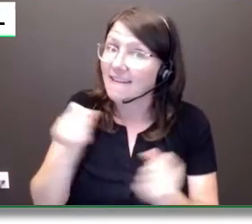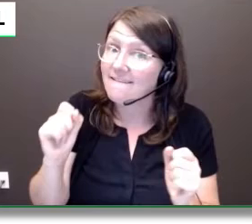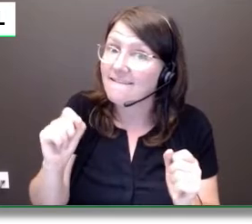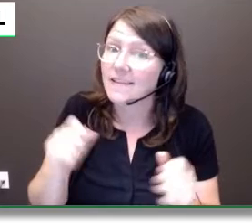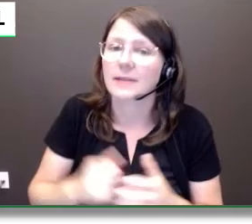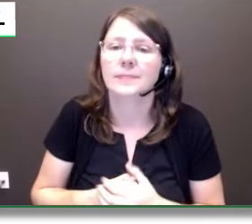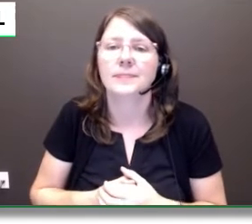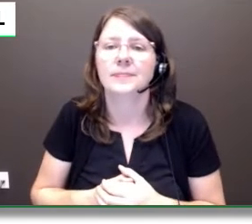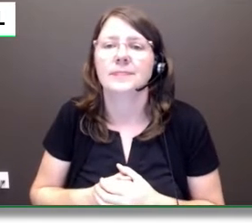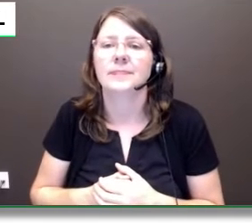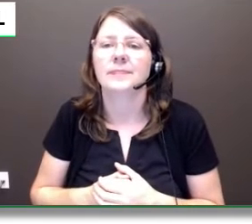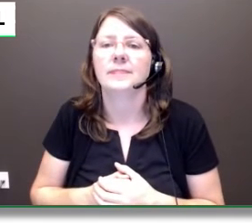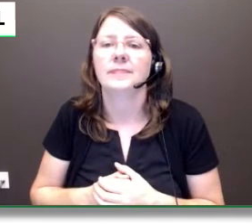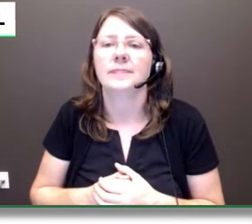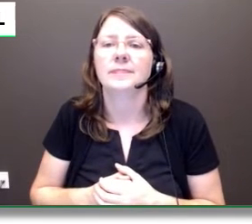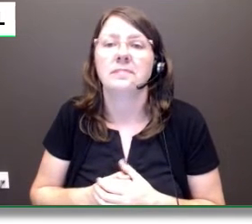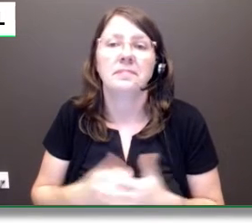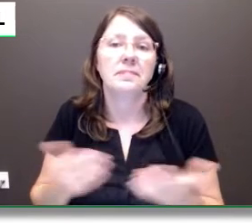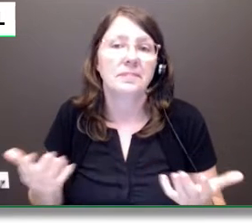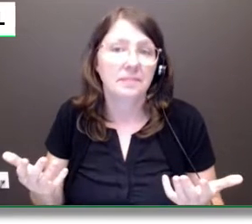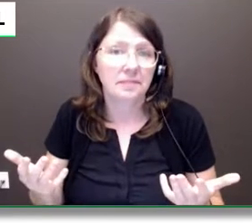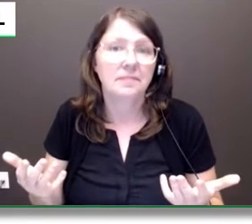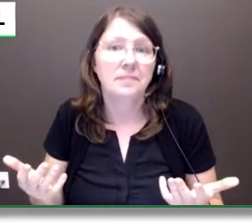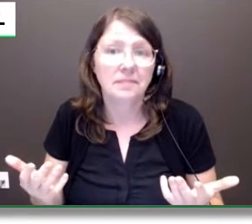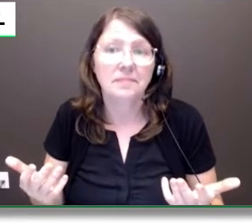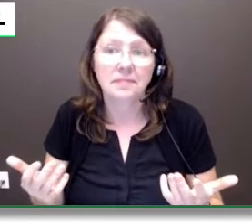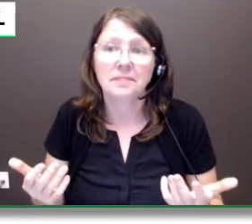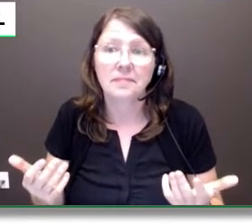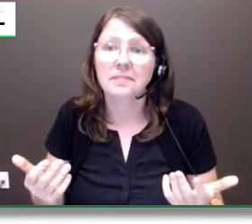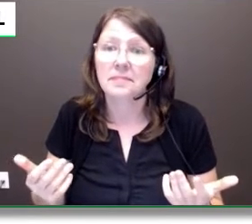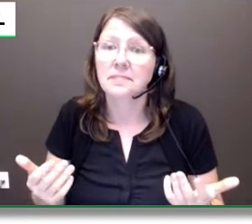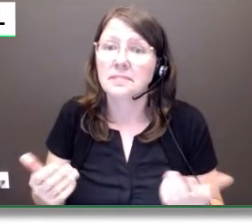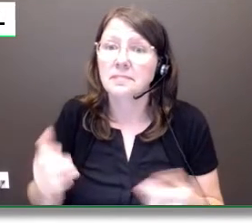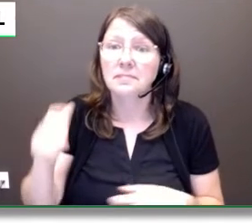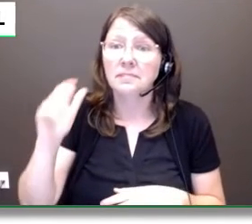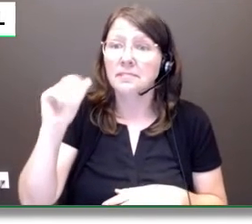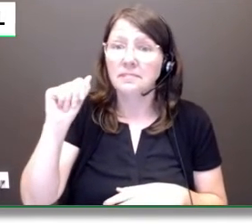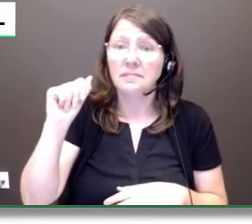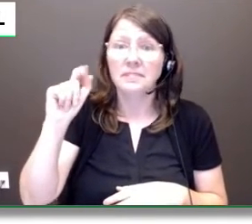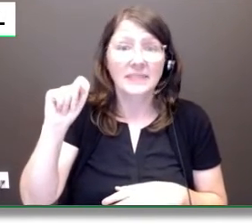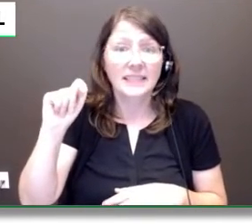off-terrain vehicle that can be used and learn upon where we can learn about the